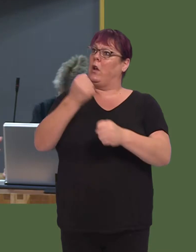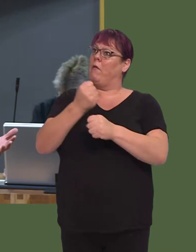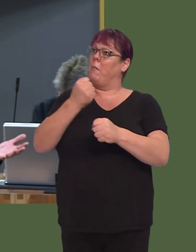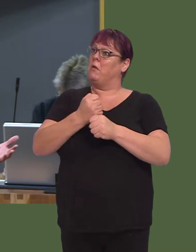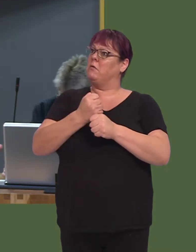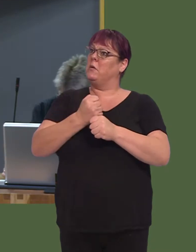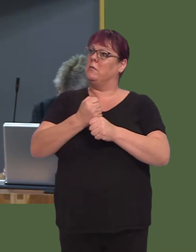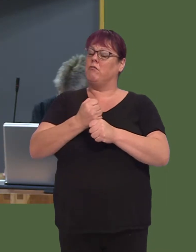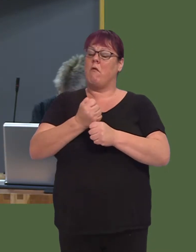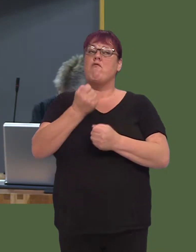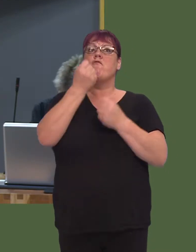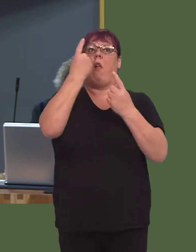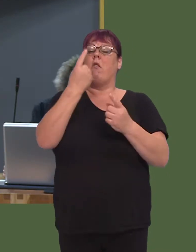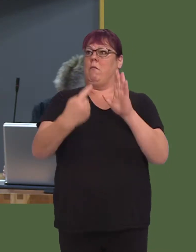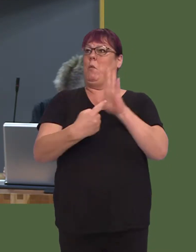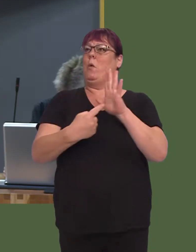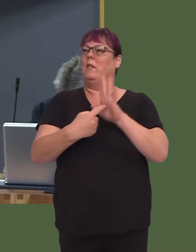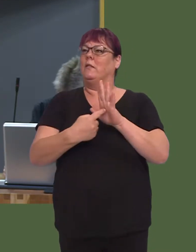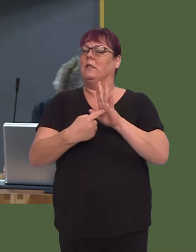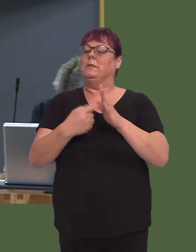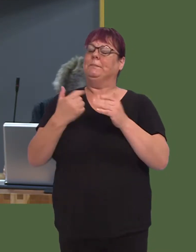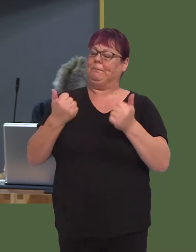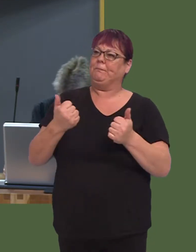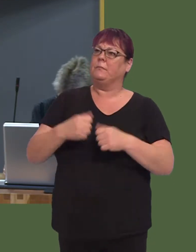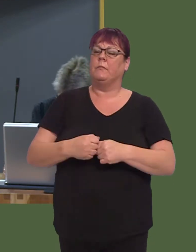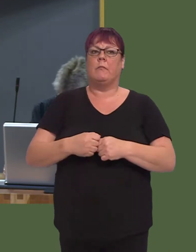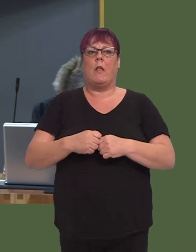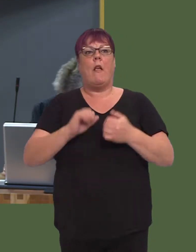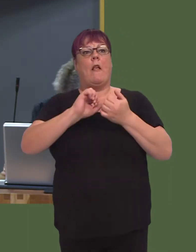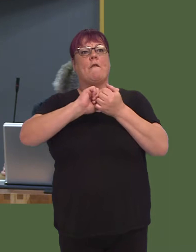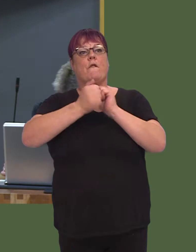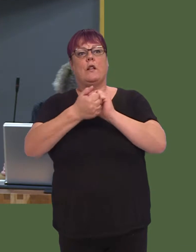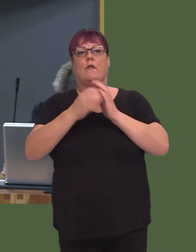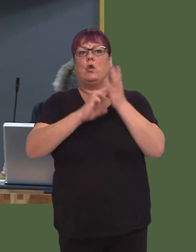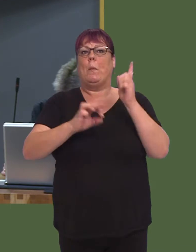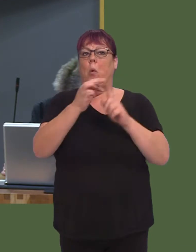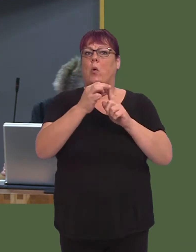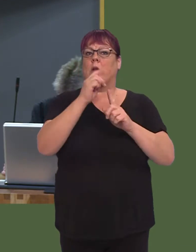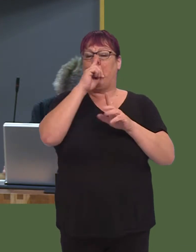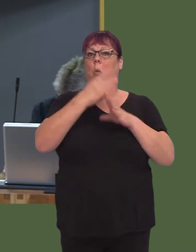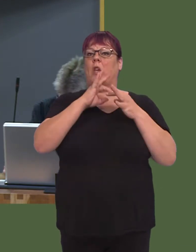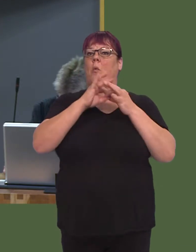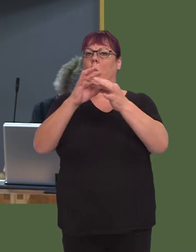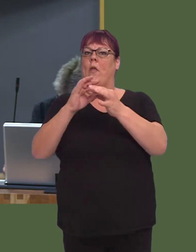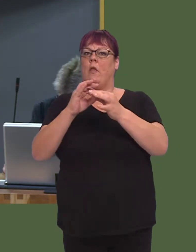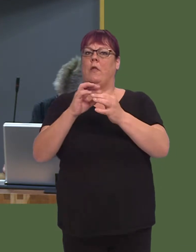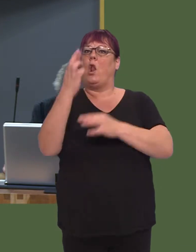I'm glad that Welsh Government is increasingly recognising this. Friends of Newport Transporter Bridge have an important project, with the Heritage Lottery